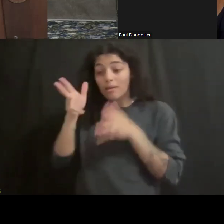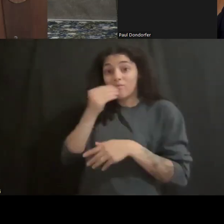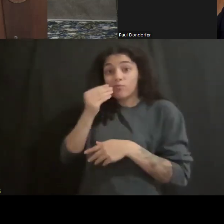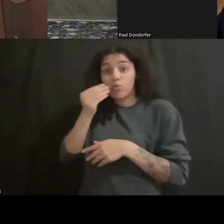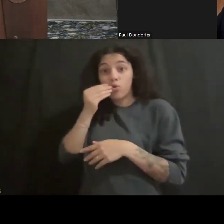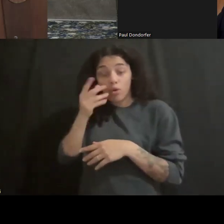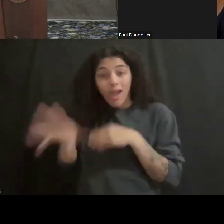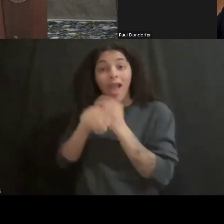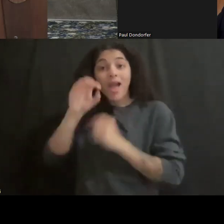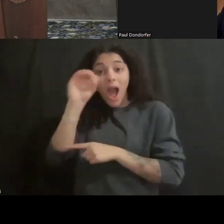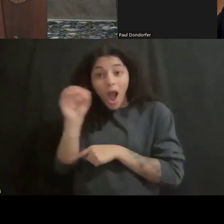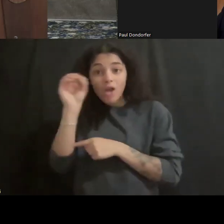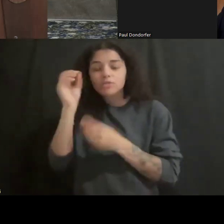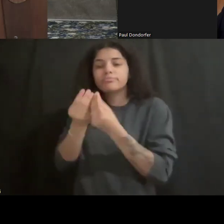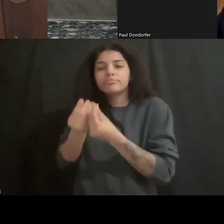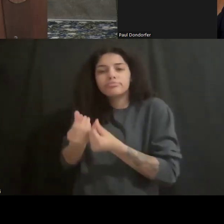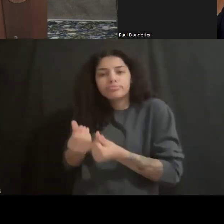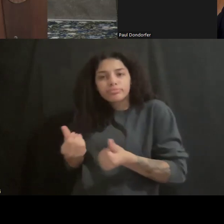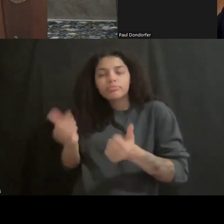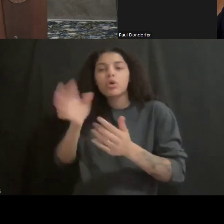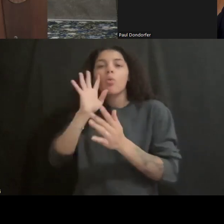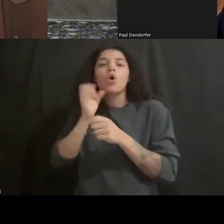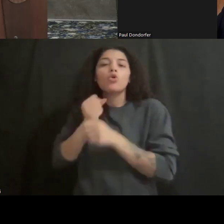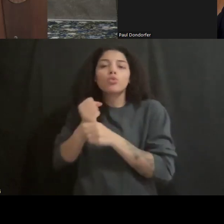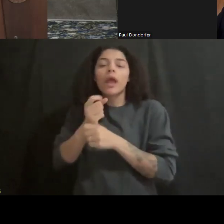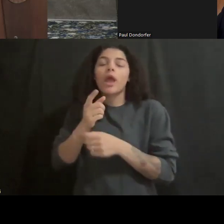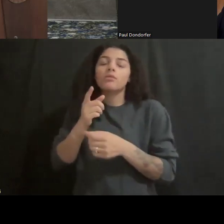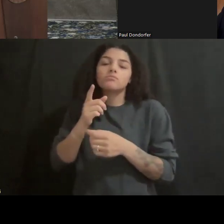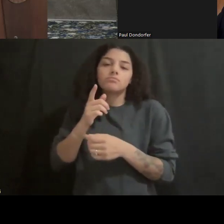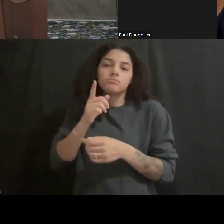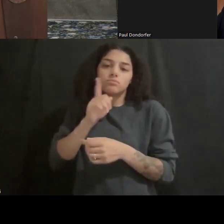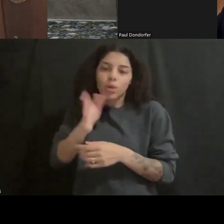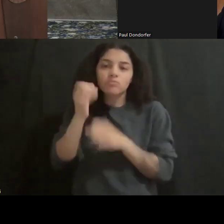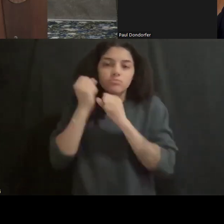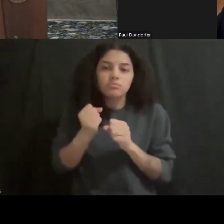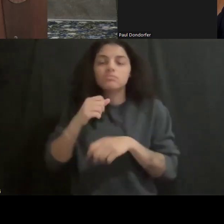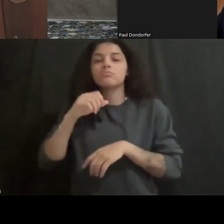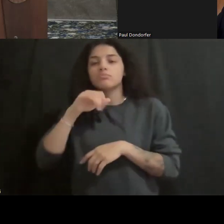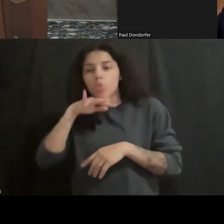a rich fertile soil amendment that recycles valuable nutrients back into local ecosystems